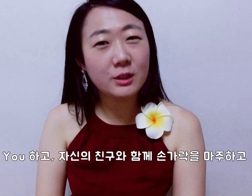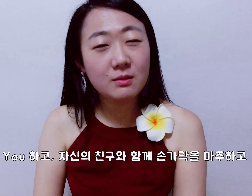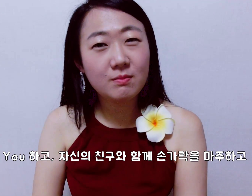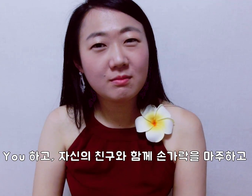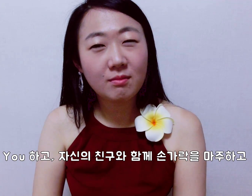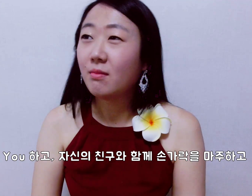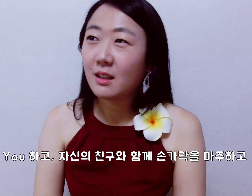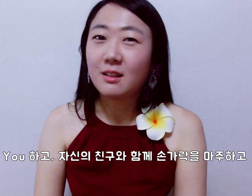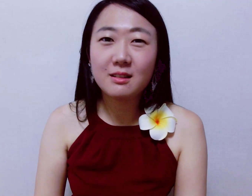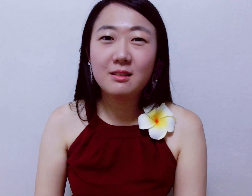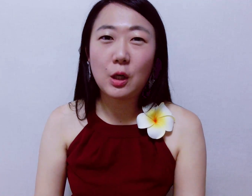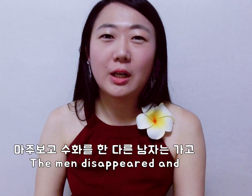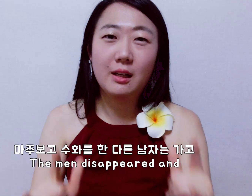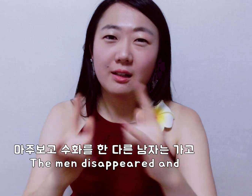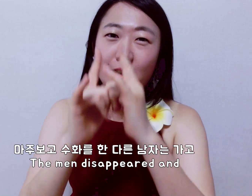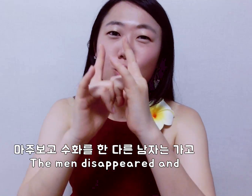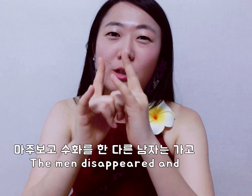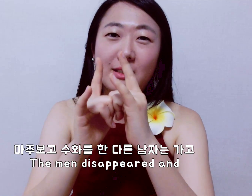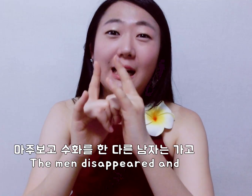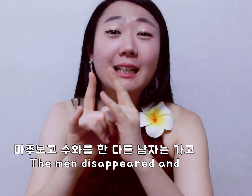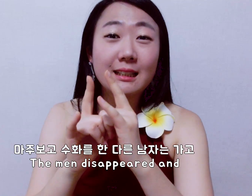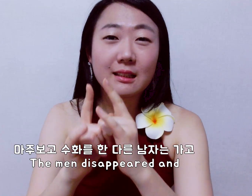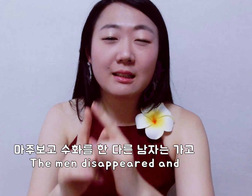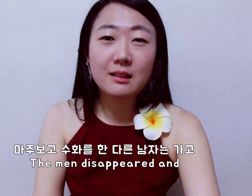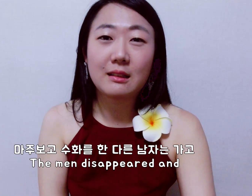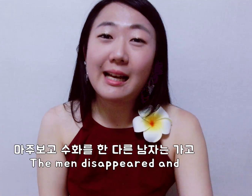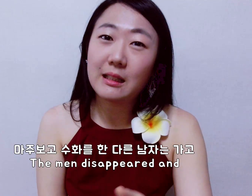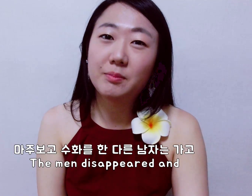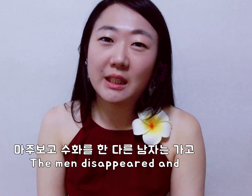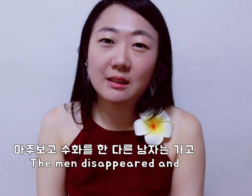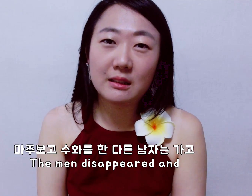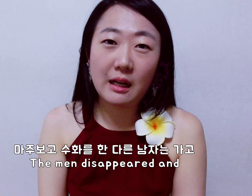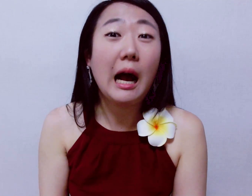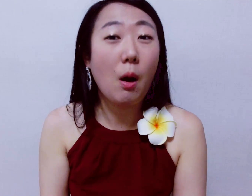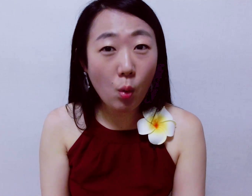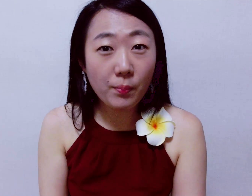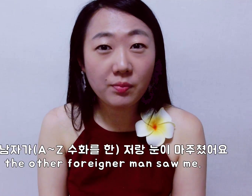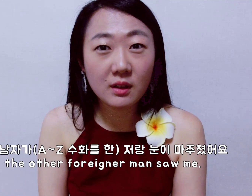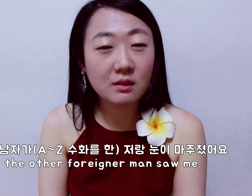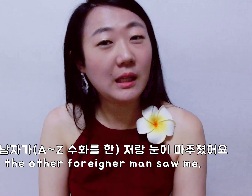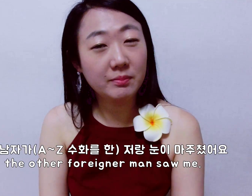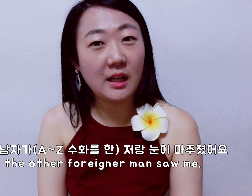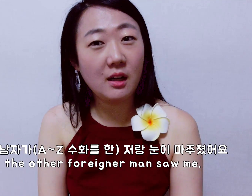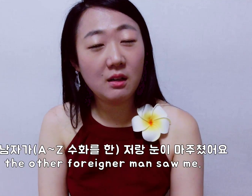요 the staff requested them back to us.